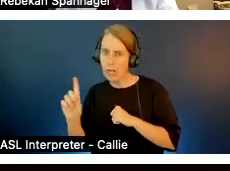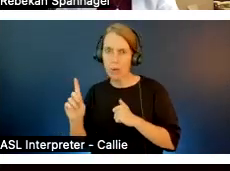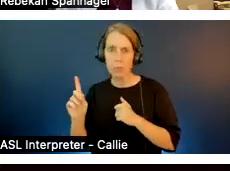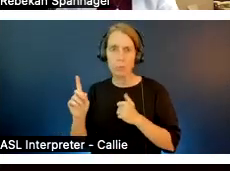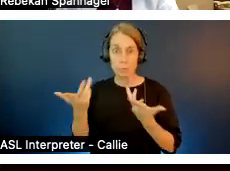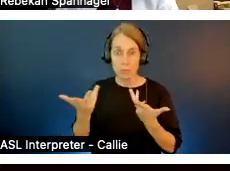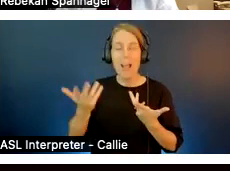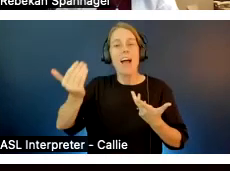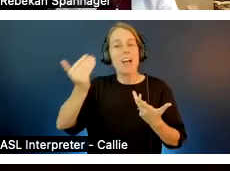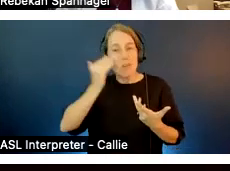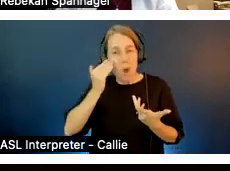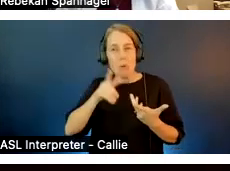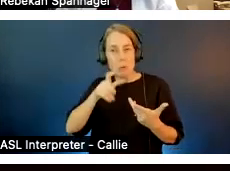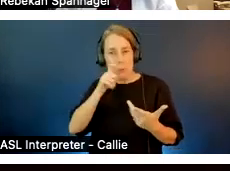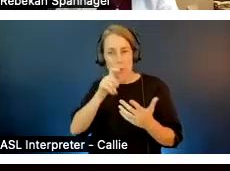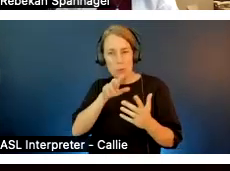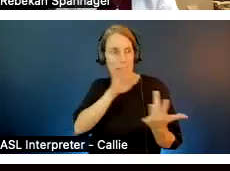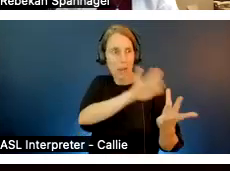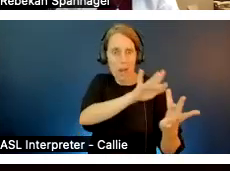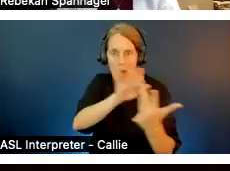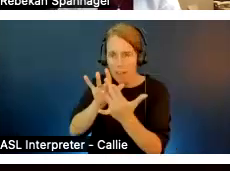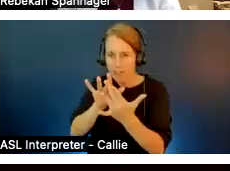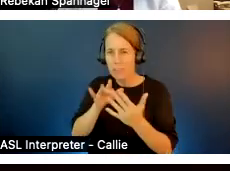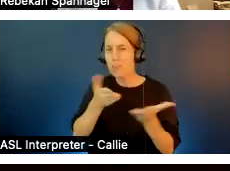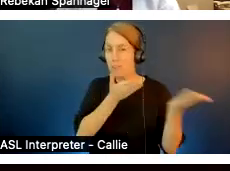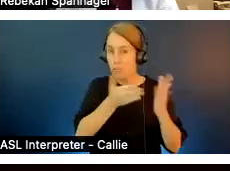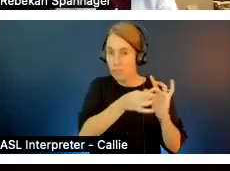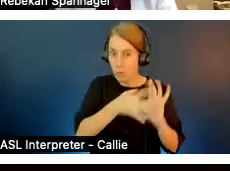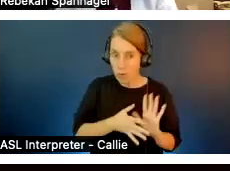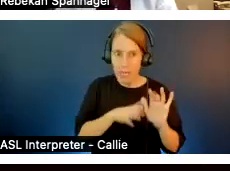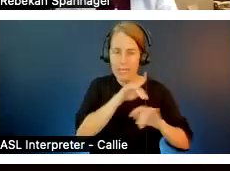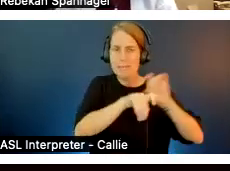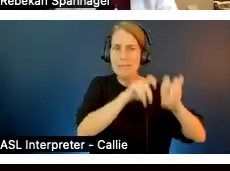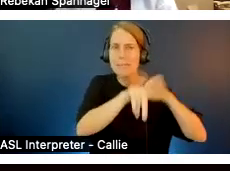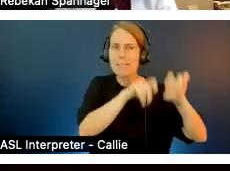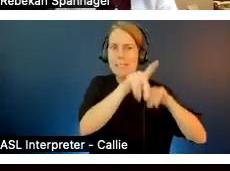are are you satisfied with the responses they gave you do you need to reach out to disability rights